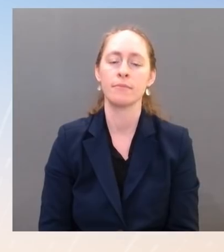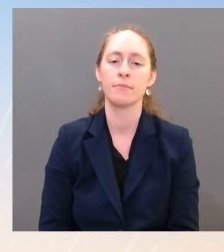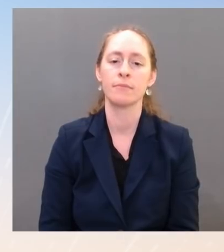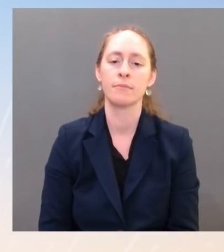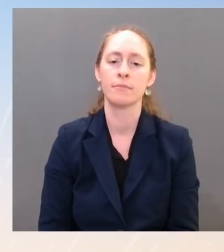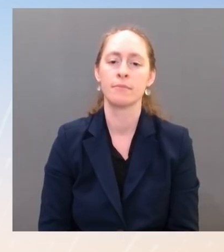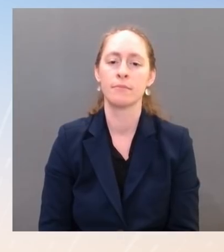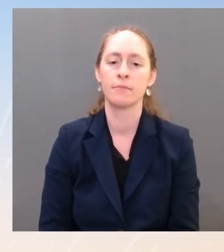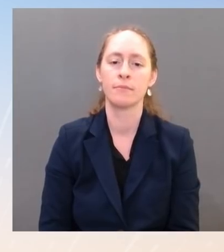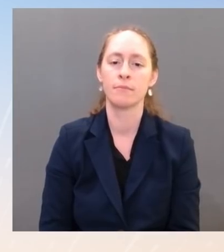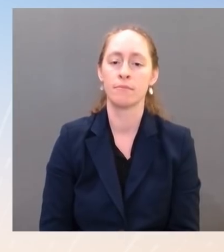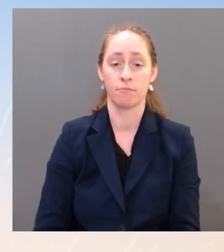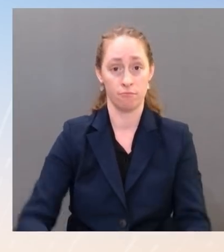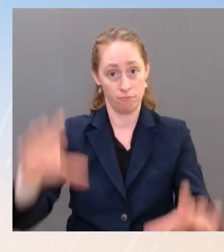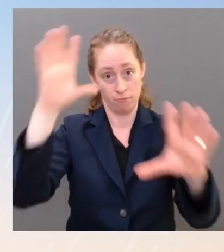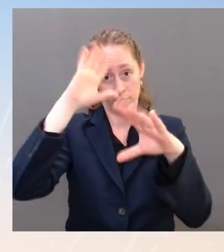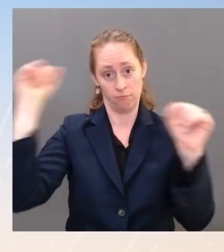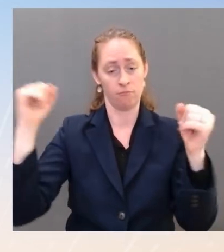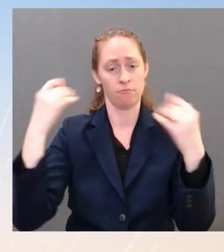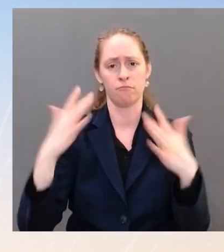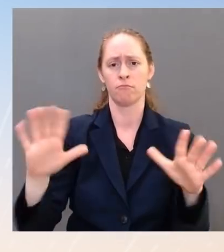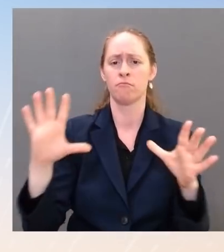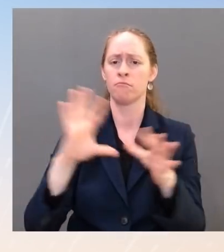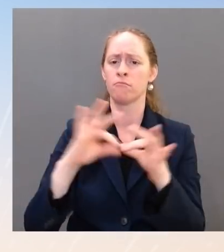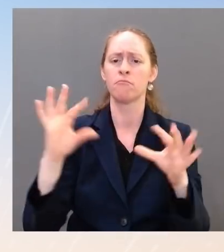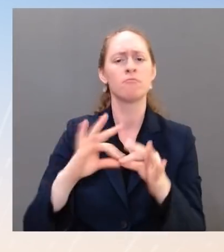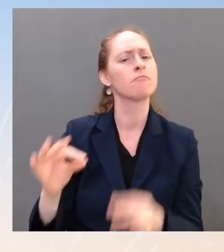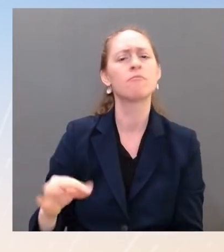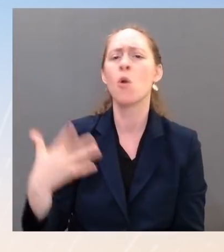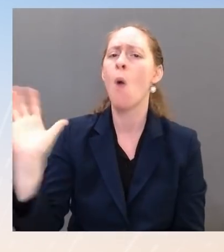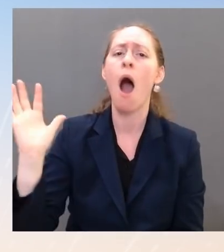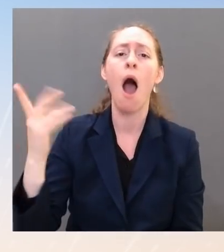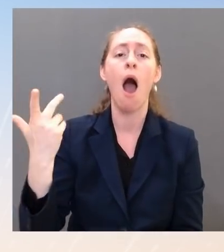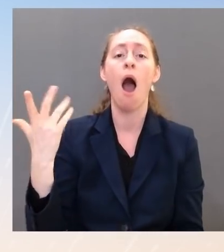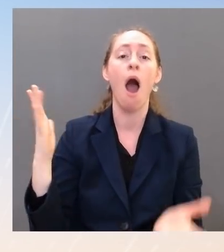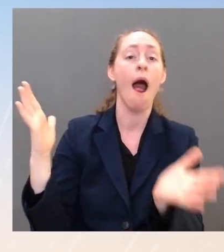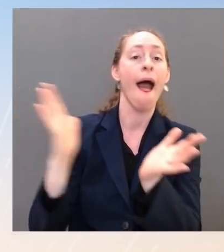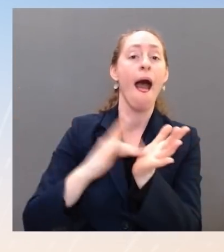that he had done with all of the inspectors general when he was the vice president overseeing a program.